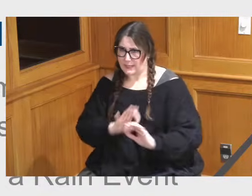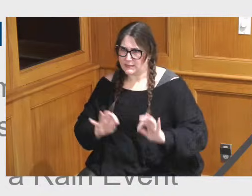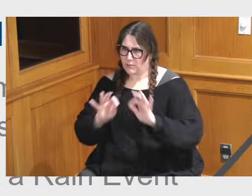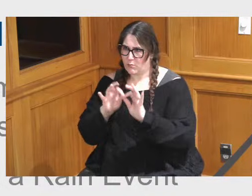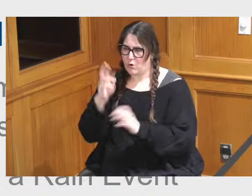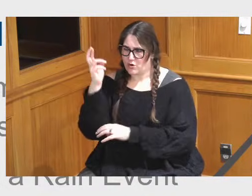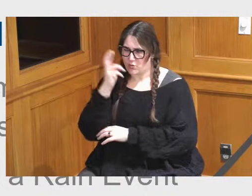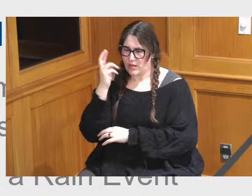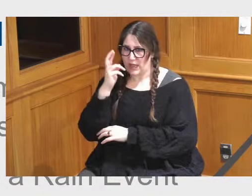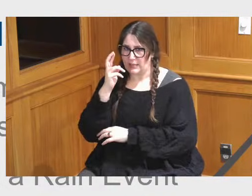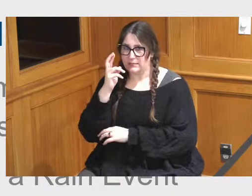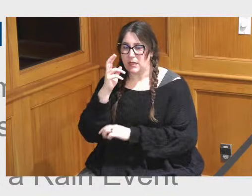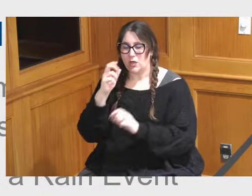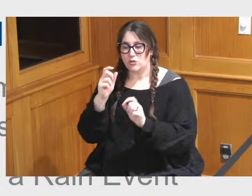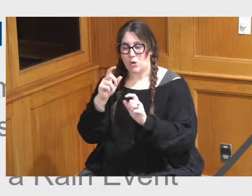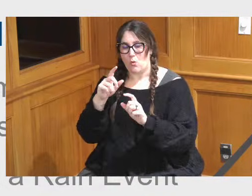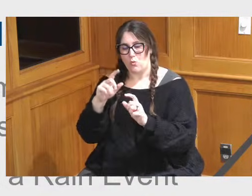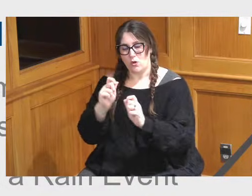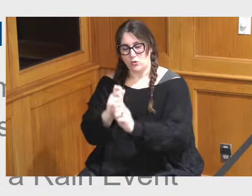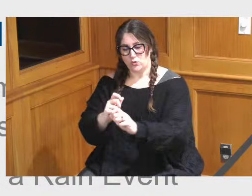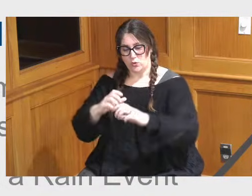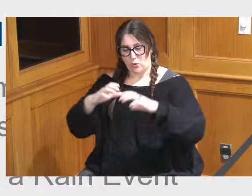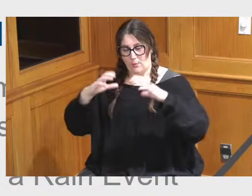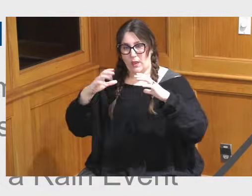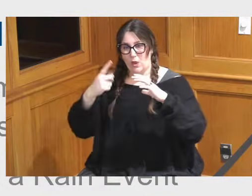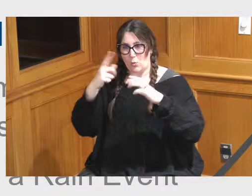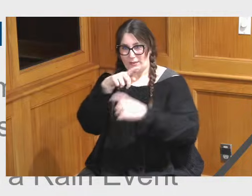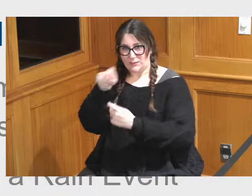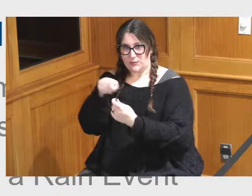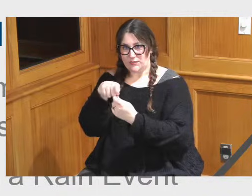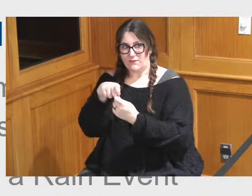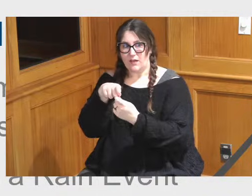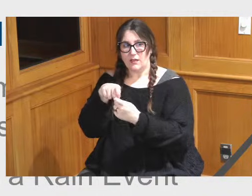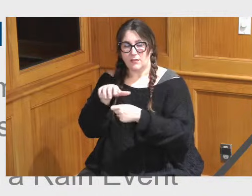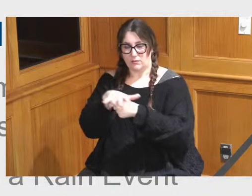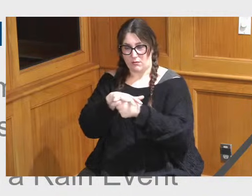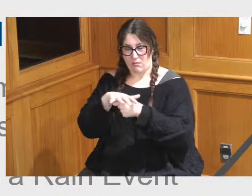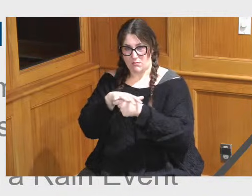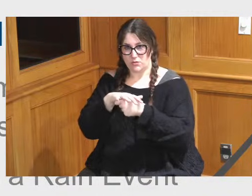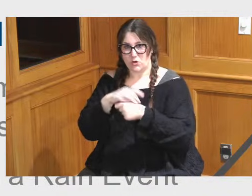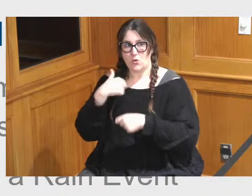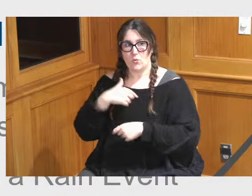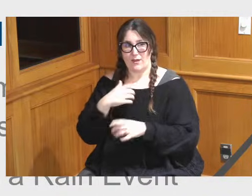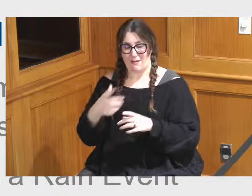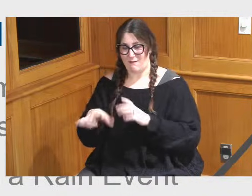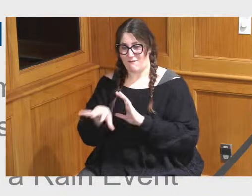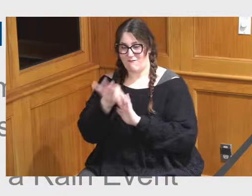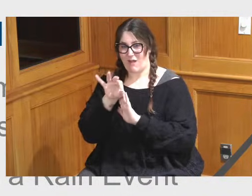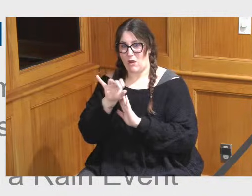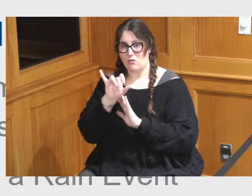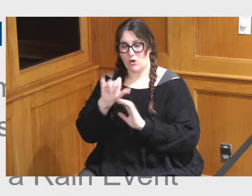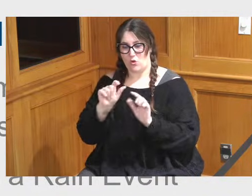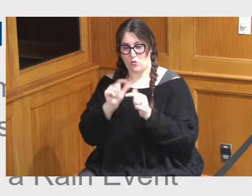Zooming in on one particular we have found these groups of SBUS that are connected hydraulically.